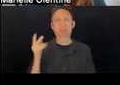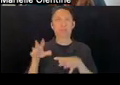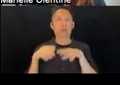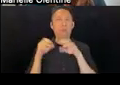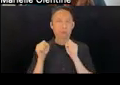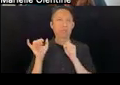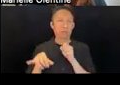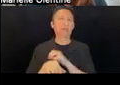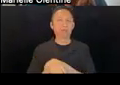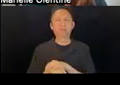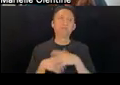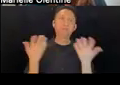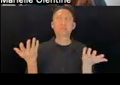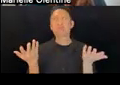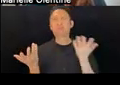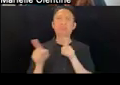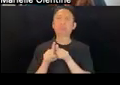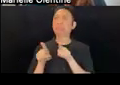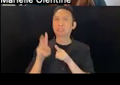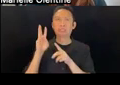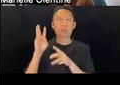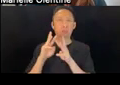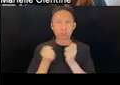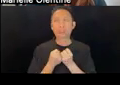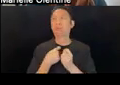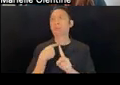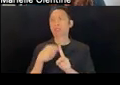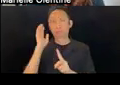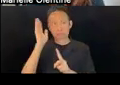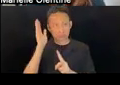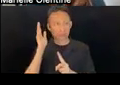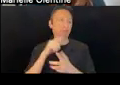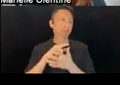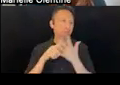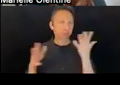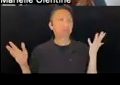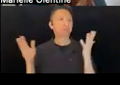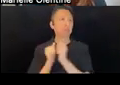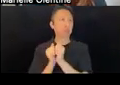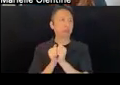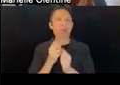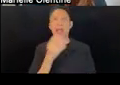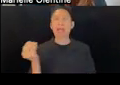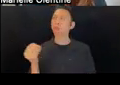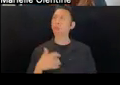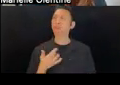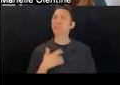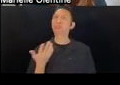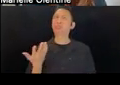workshop, I think two years ago, 2023. So really, grateful to be here and excited to talk